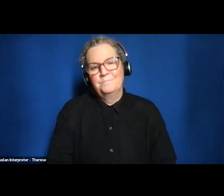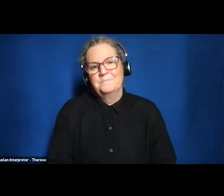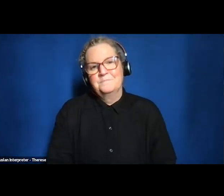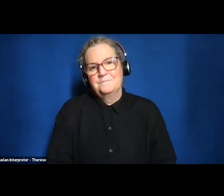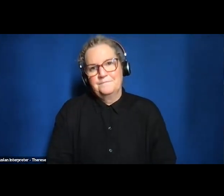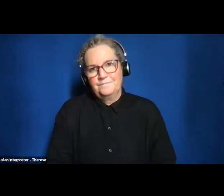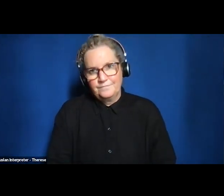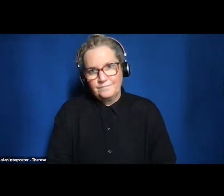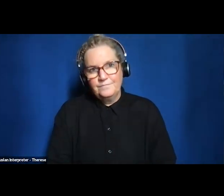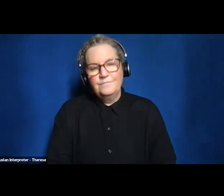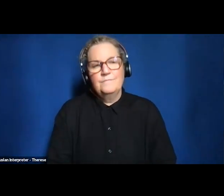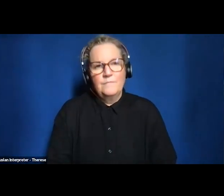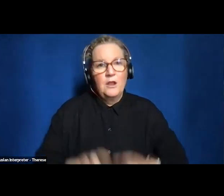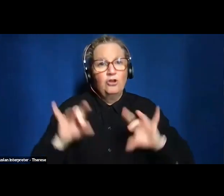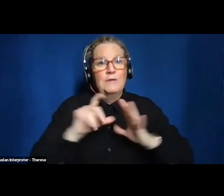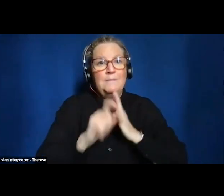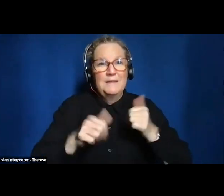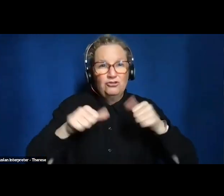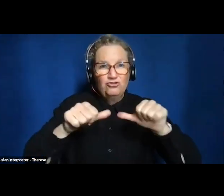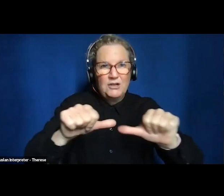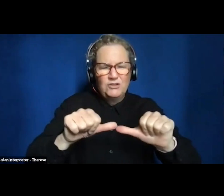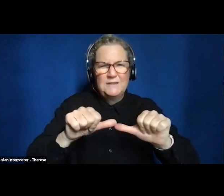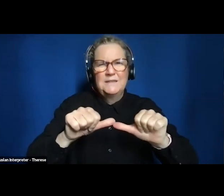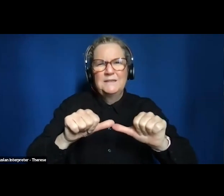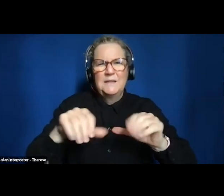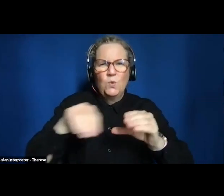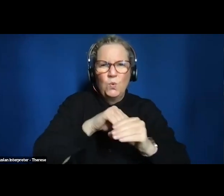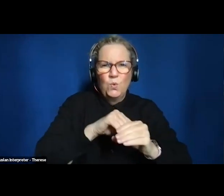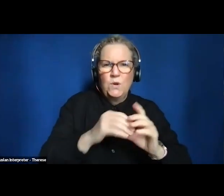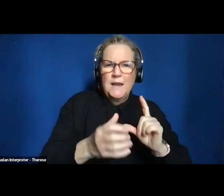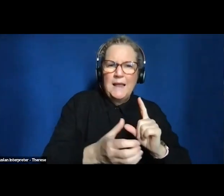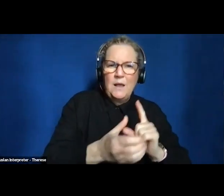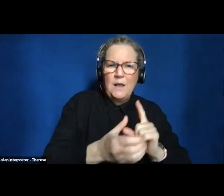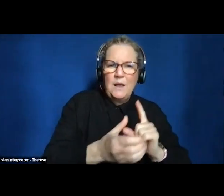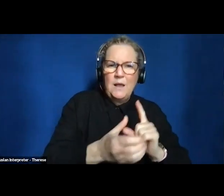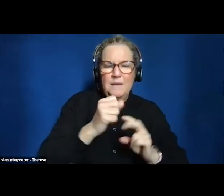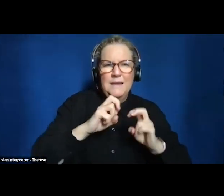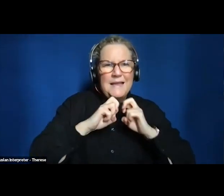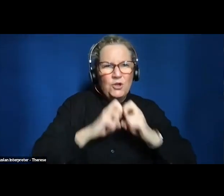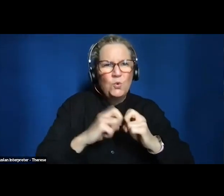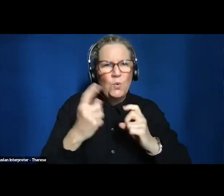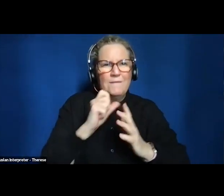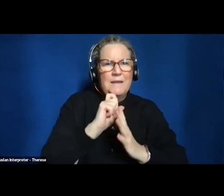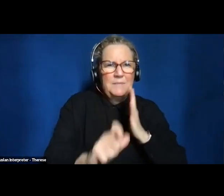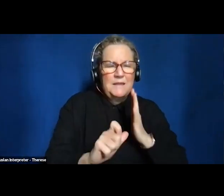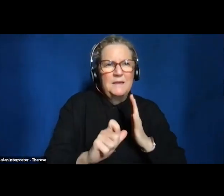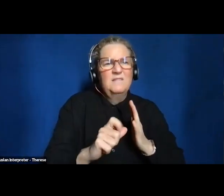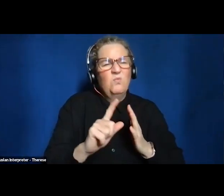Australia's disability strategy includes outcomes areas on issues with, on the issues that people with disability have said need it to improve